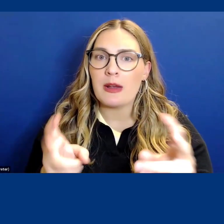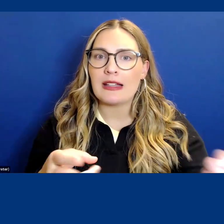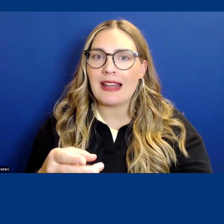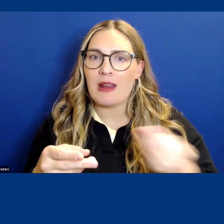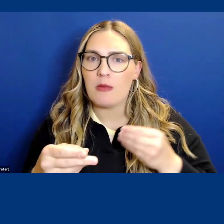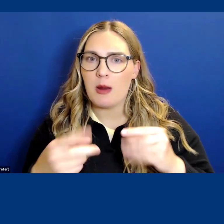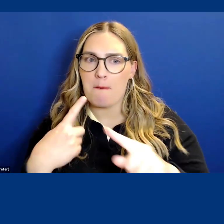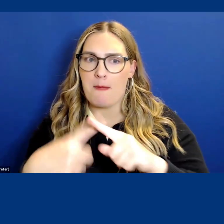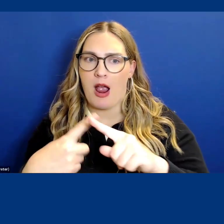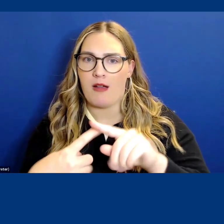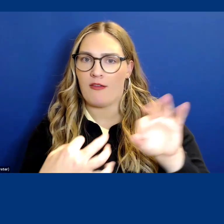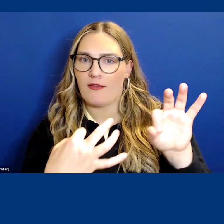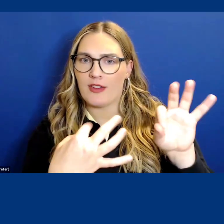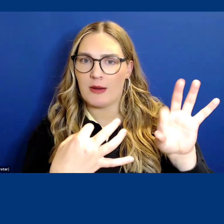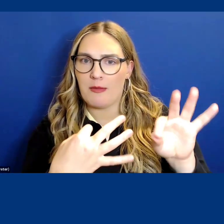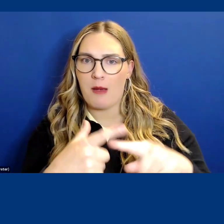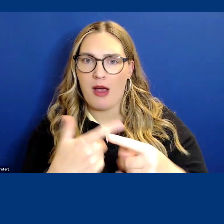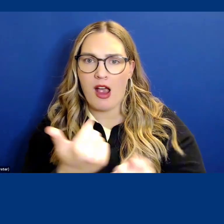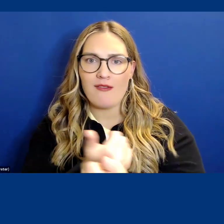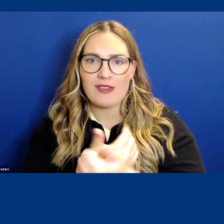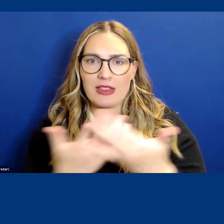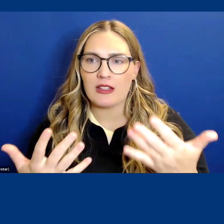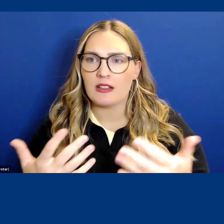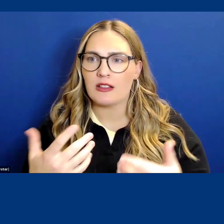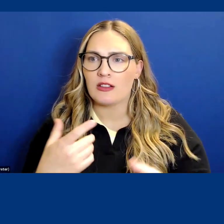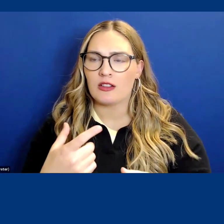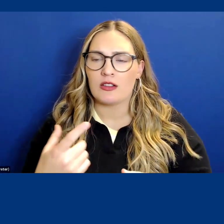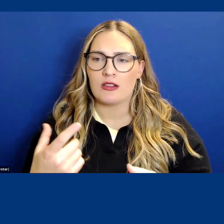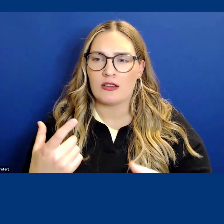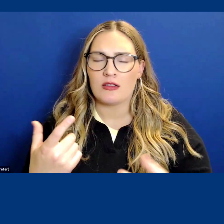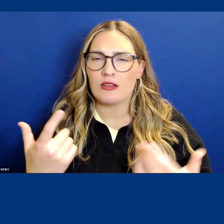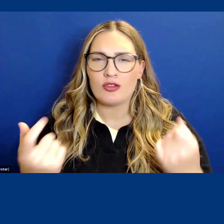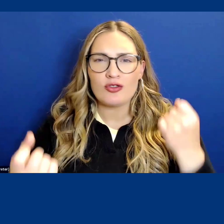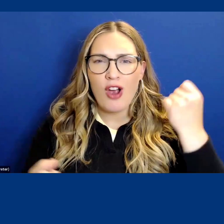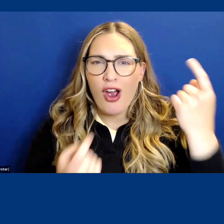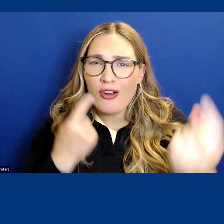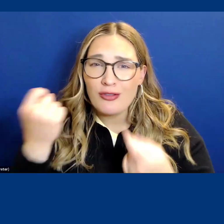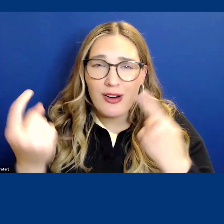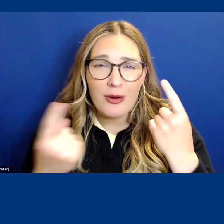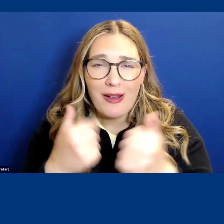everything. She was understanding with every issue. She was